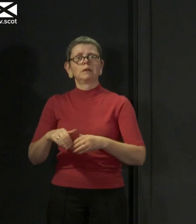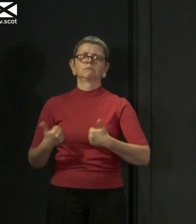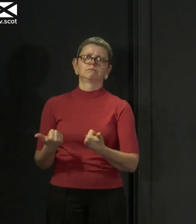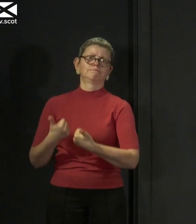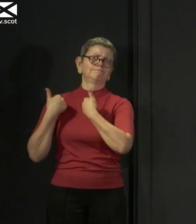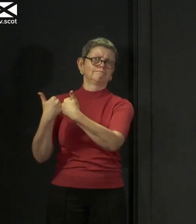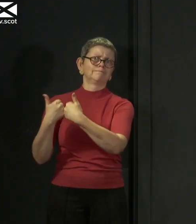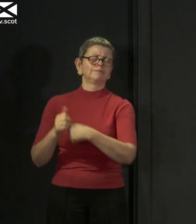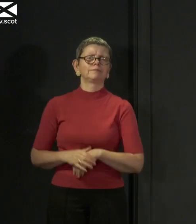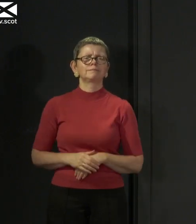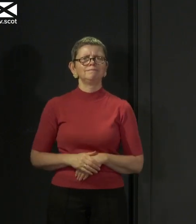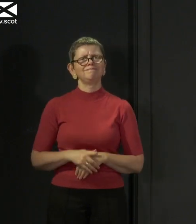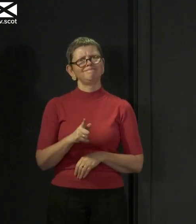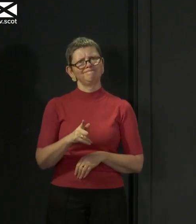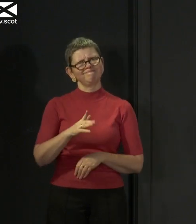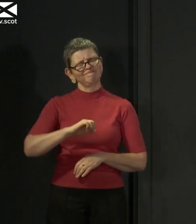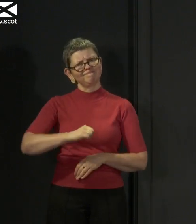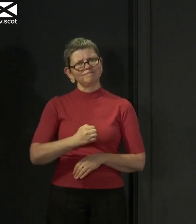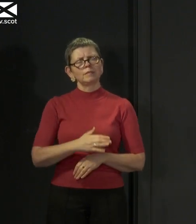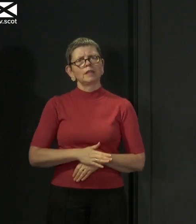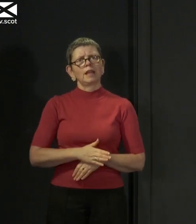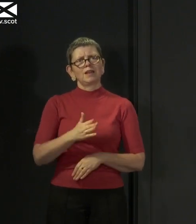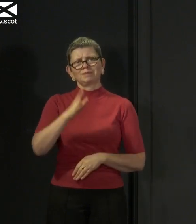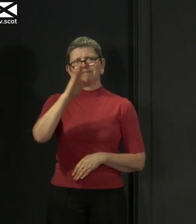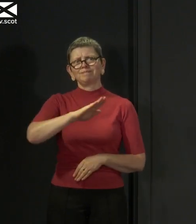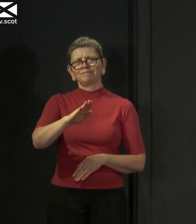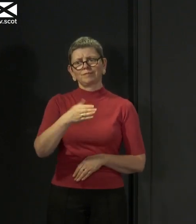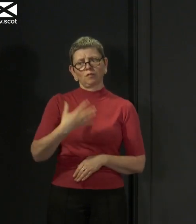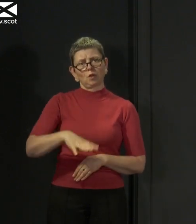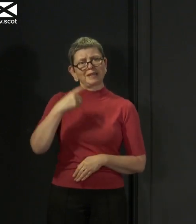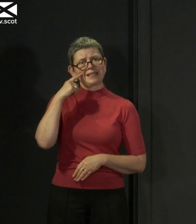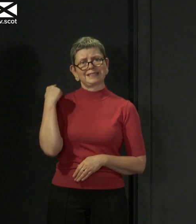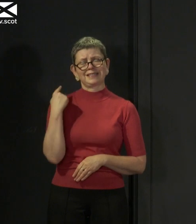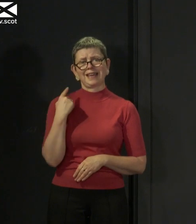And unfortunately I also have to report that in the last 24 hours, 49 deaths have been